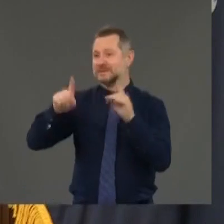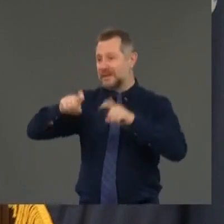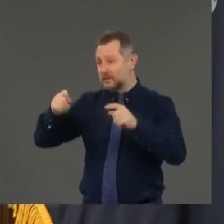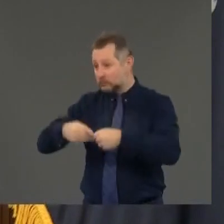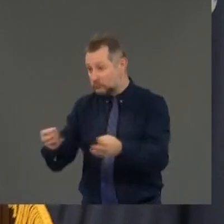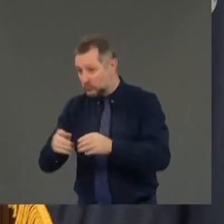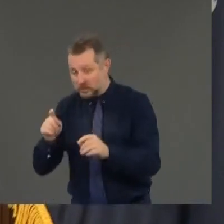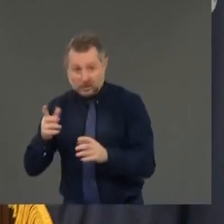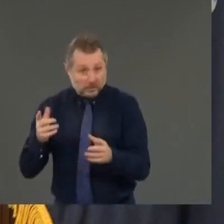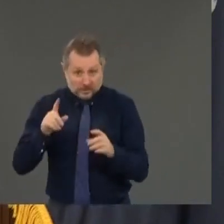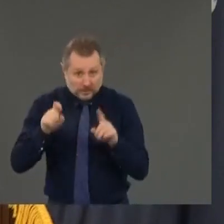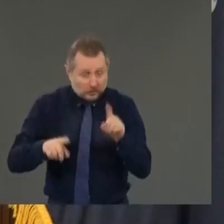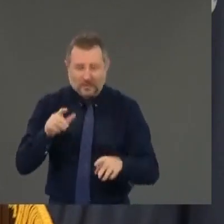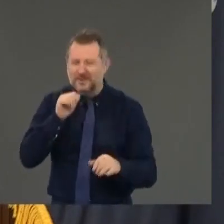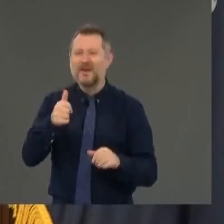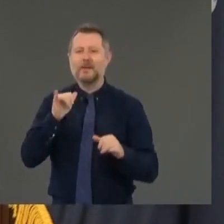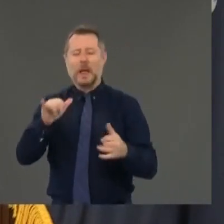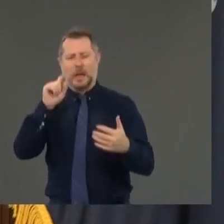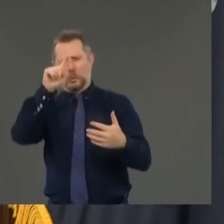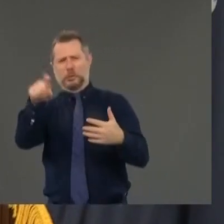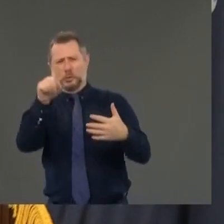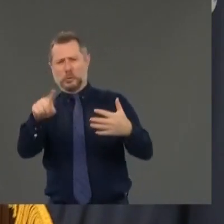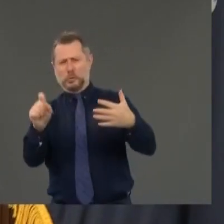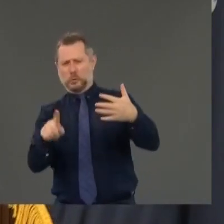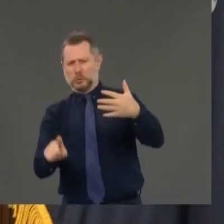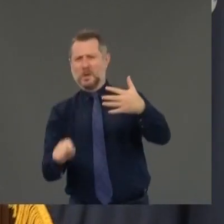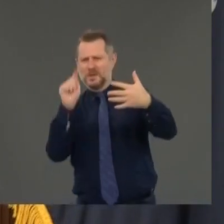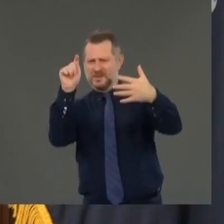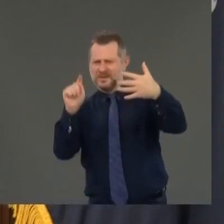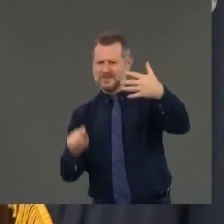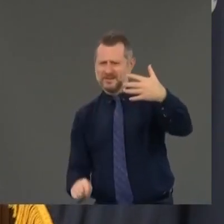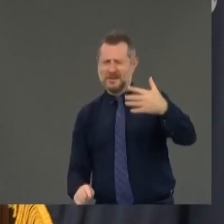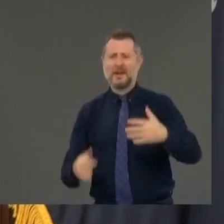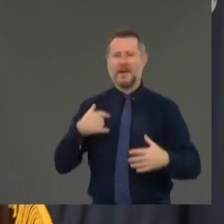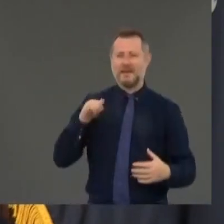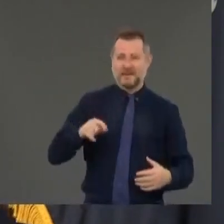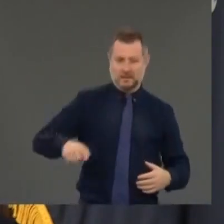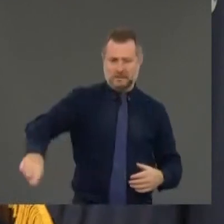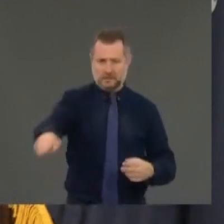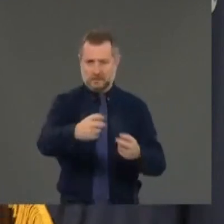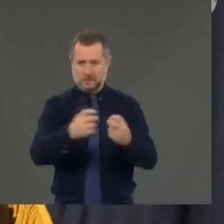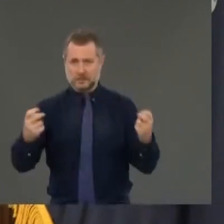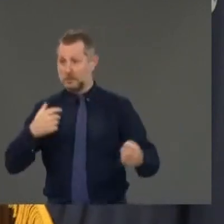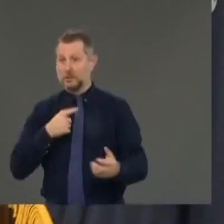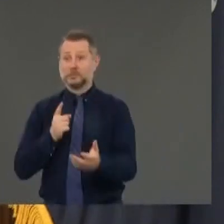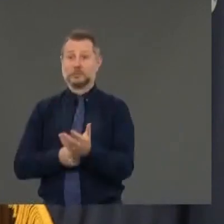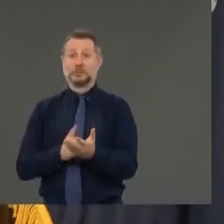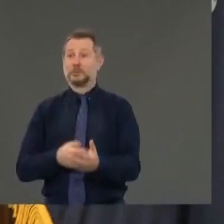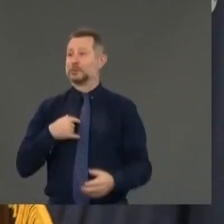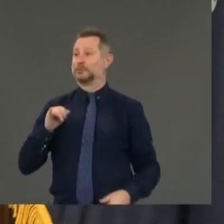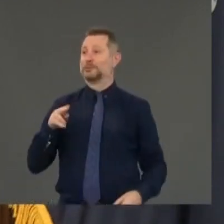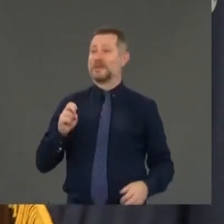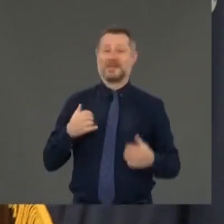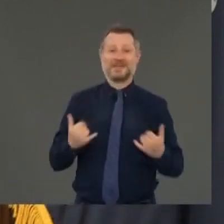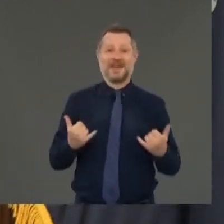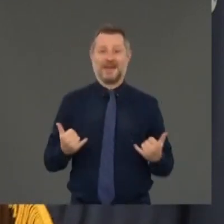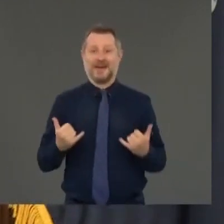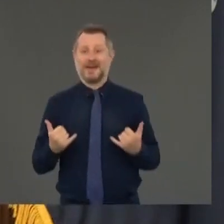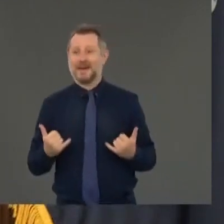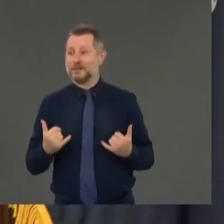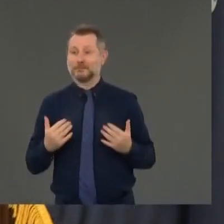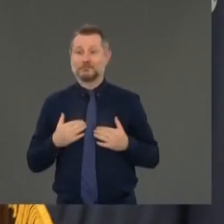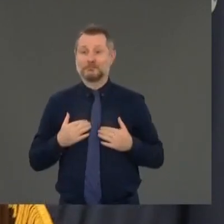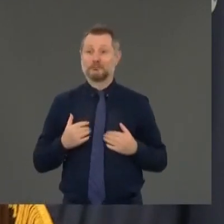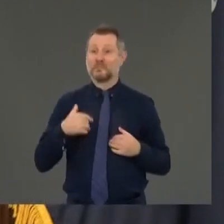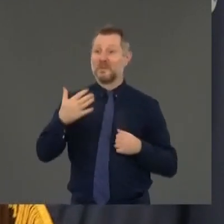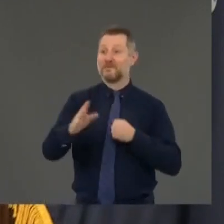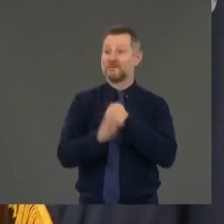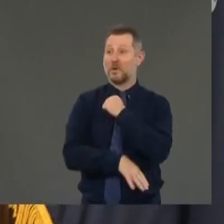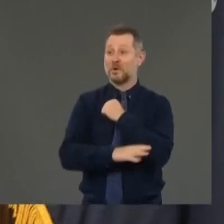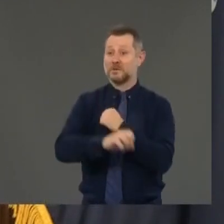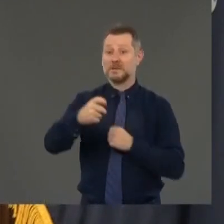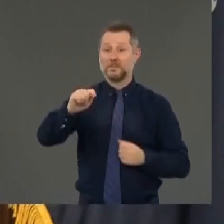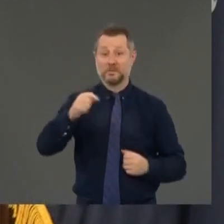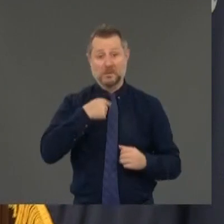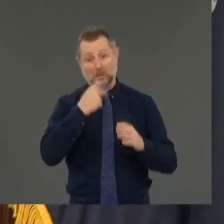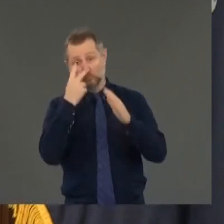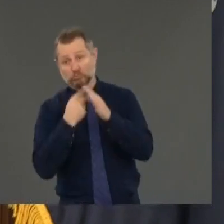THE THE TESTING AND COMPLIANCE?